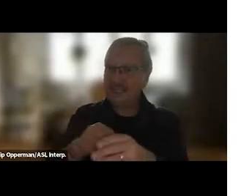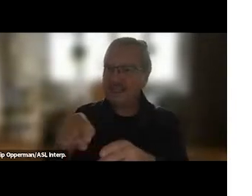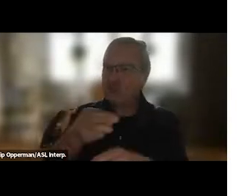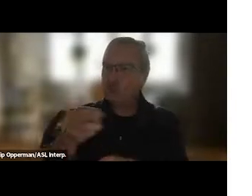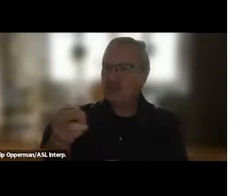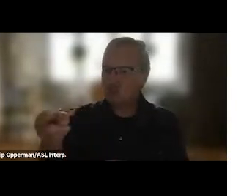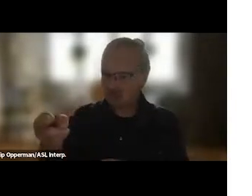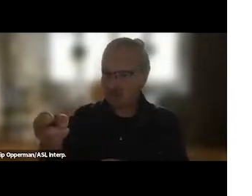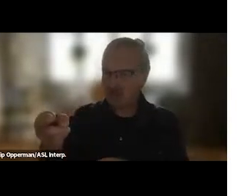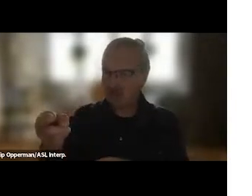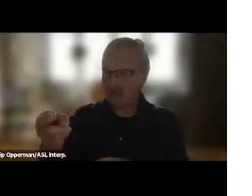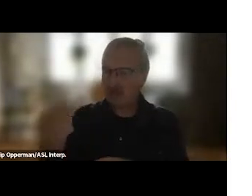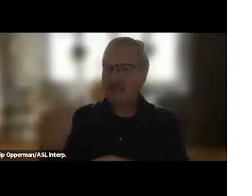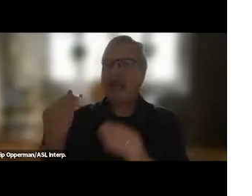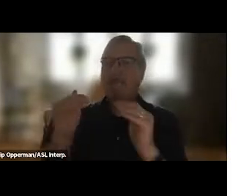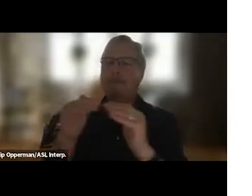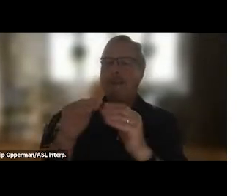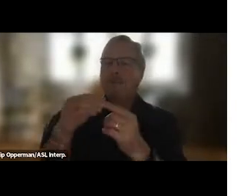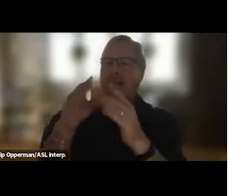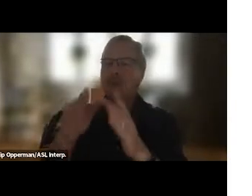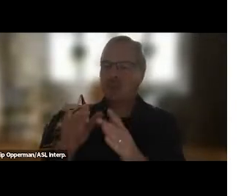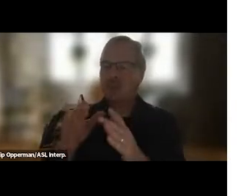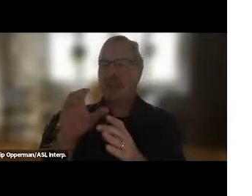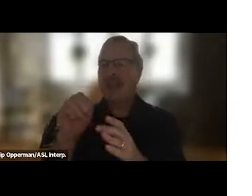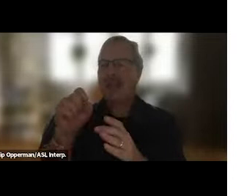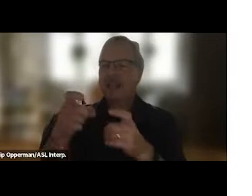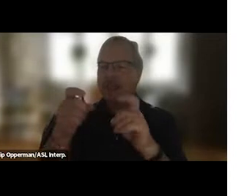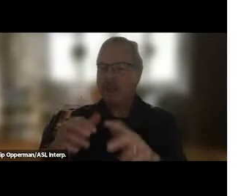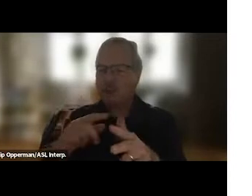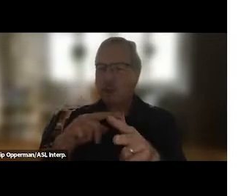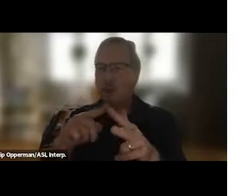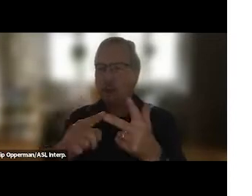That is a per specialist, case manager or case manager.